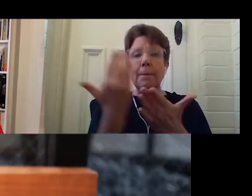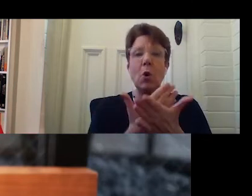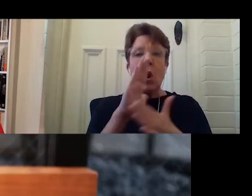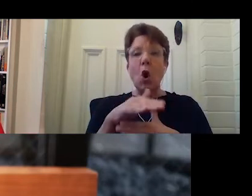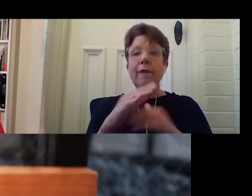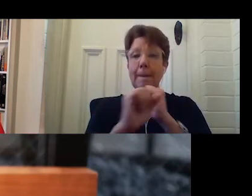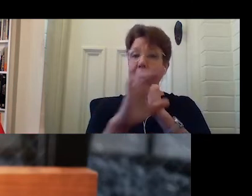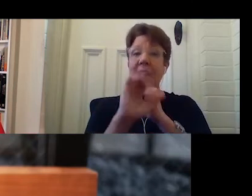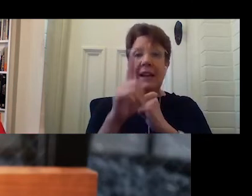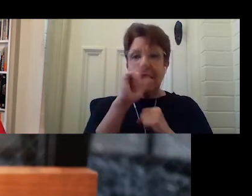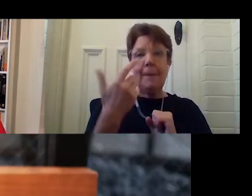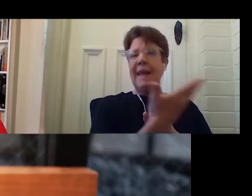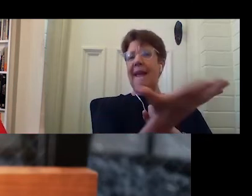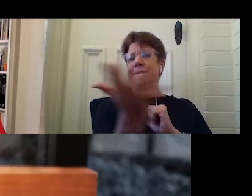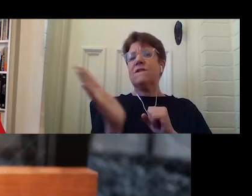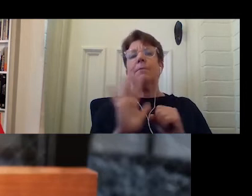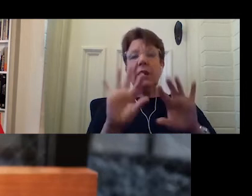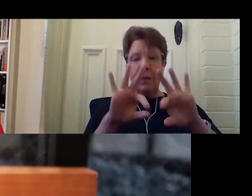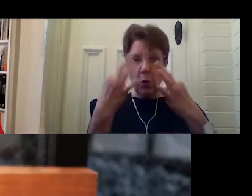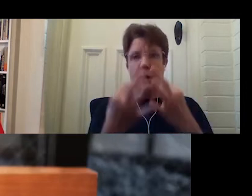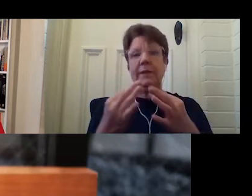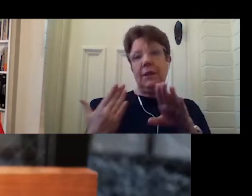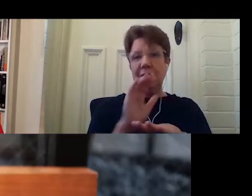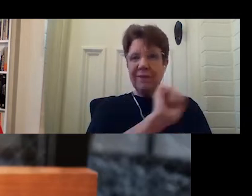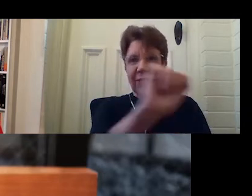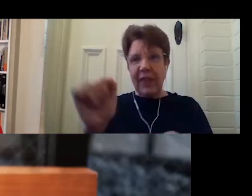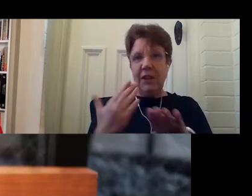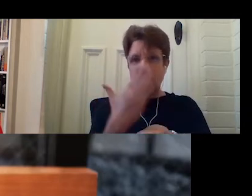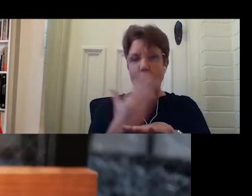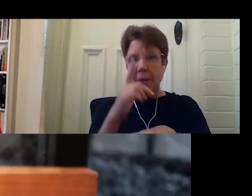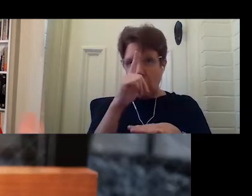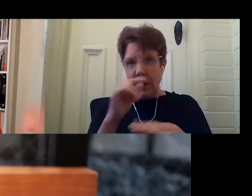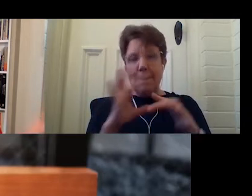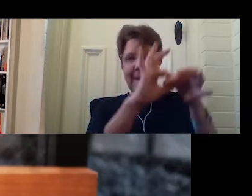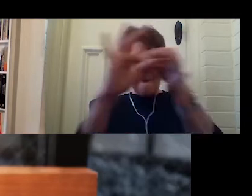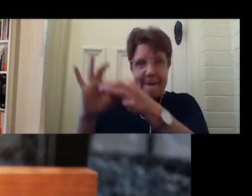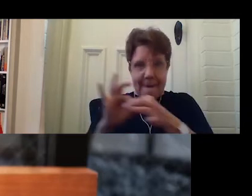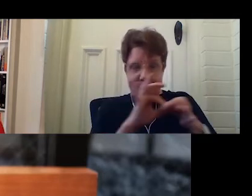everybody's job so that it becomes more cohesive across the whole